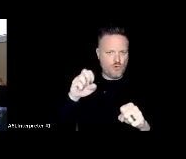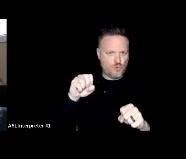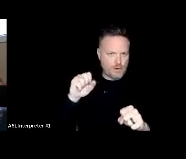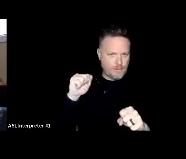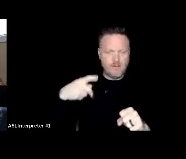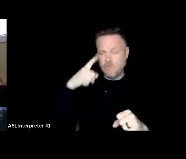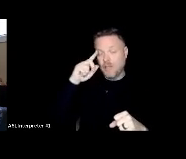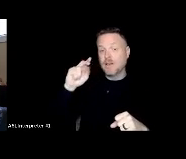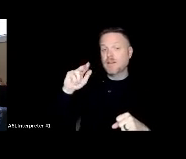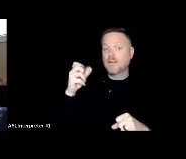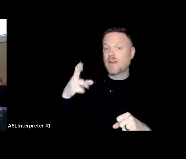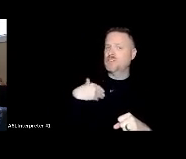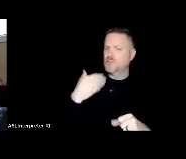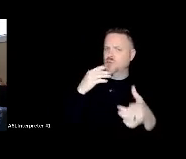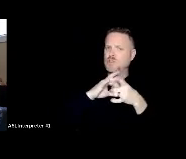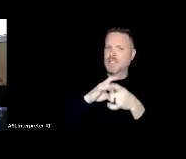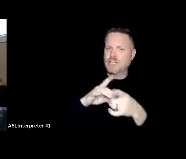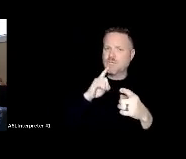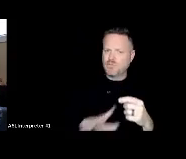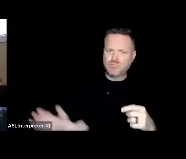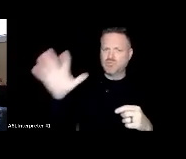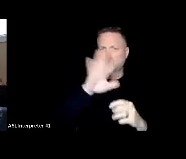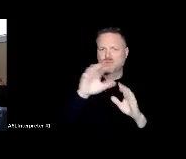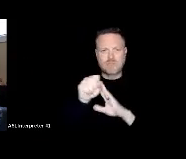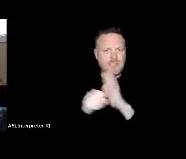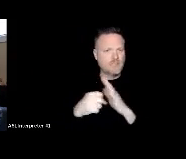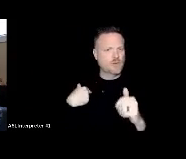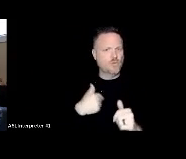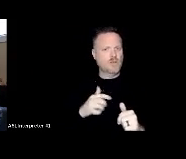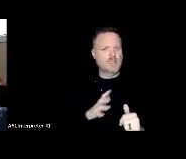connections with different states. We have been able to customize REAP and train in